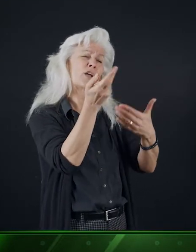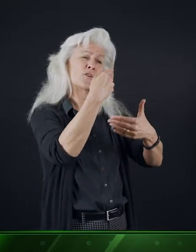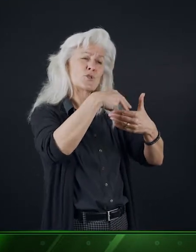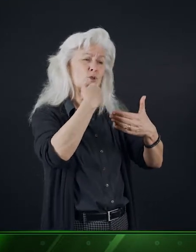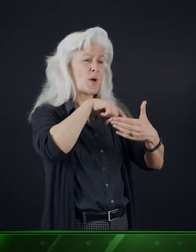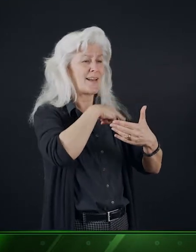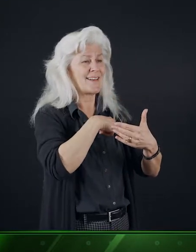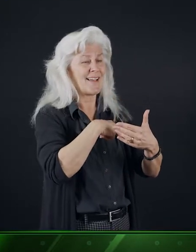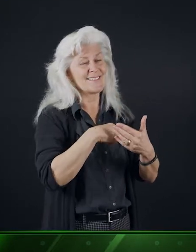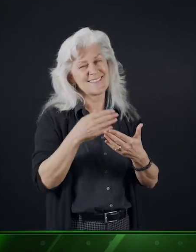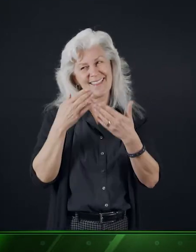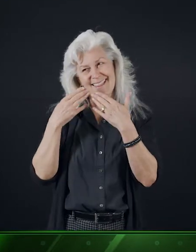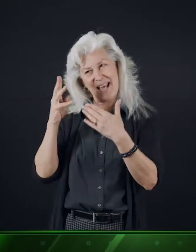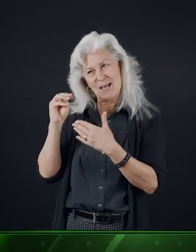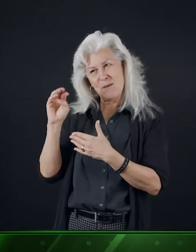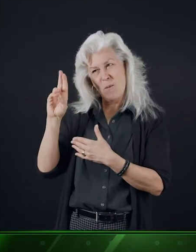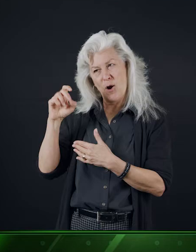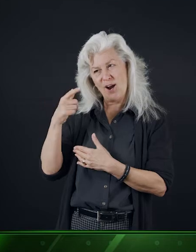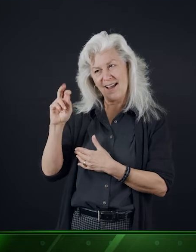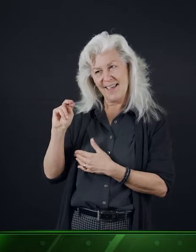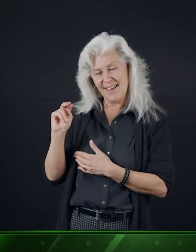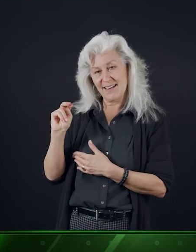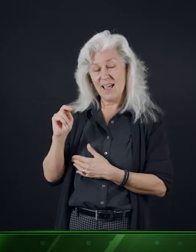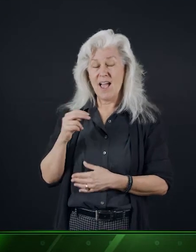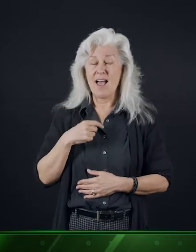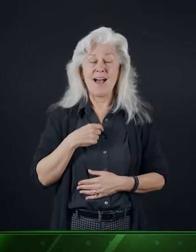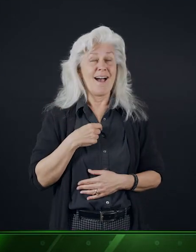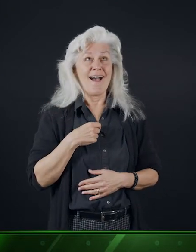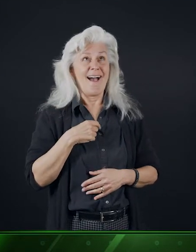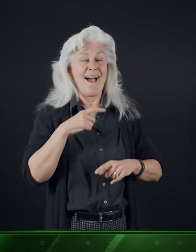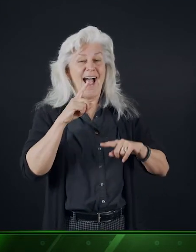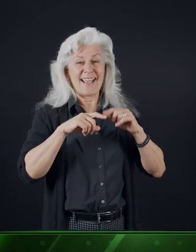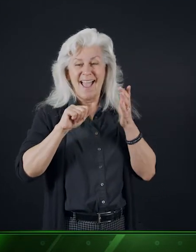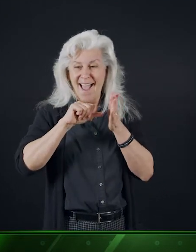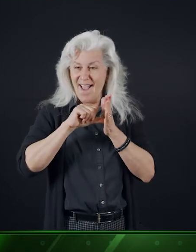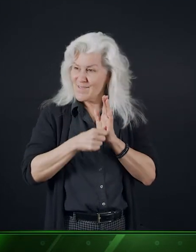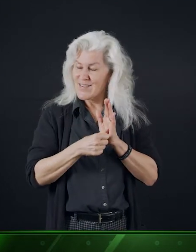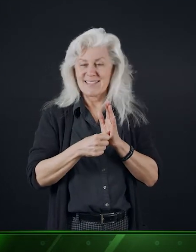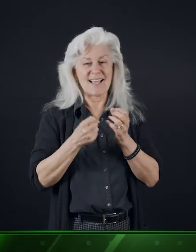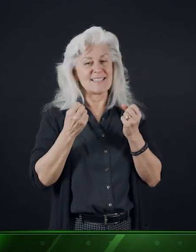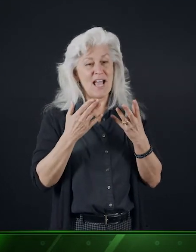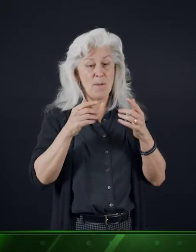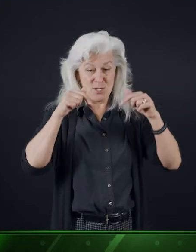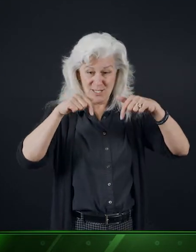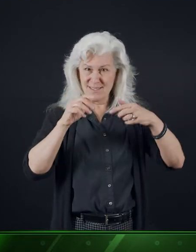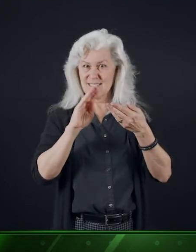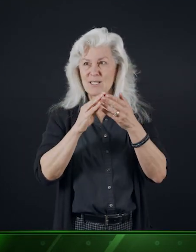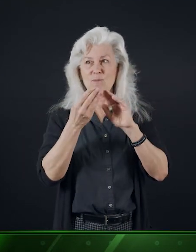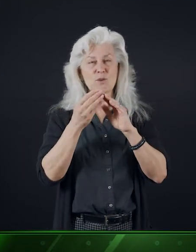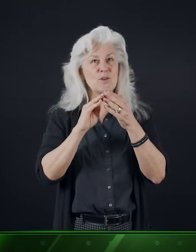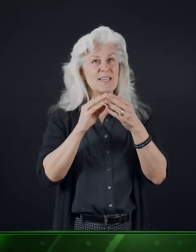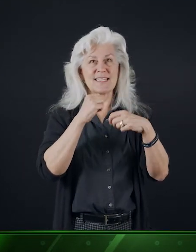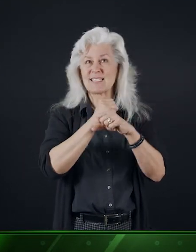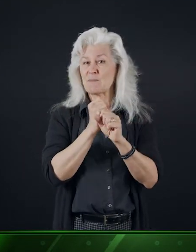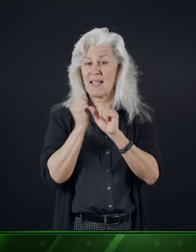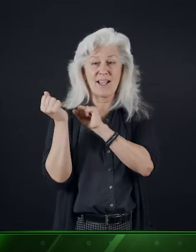I just can't emphasize how vital this community is in making this all possible. So now let's hear more from you.